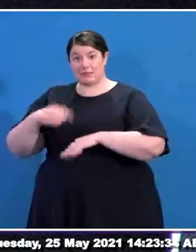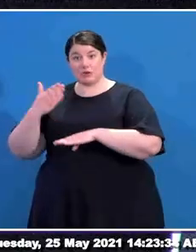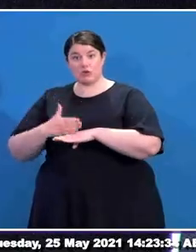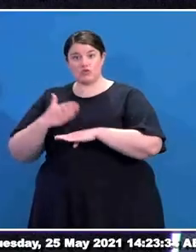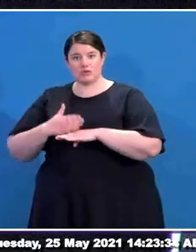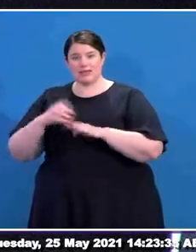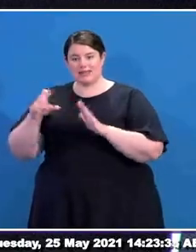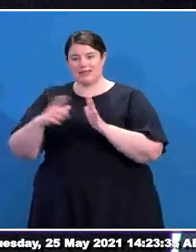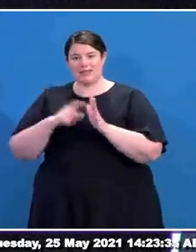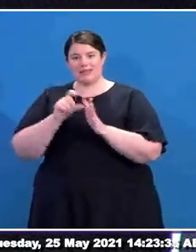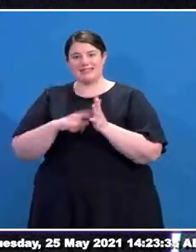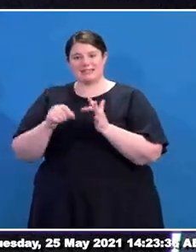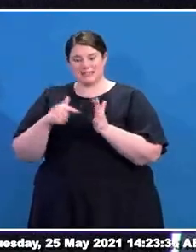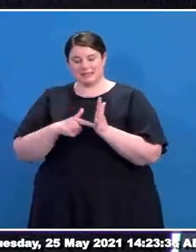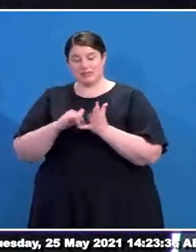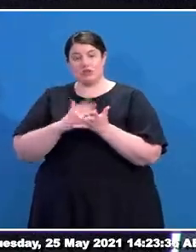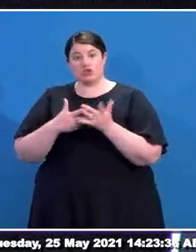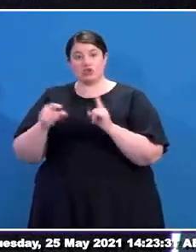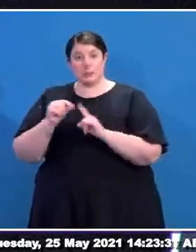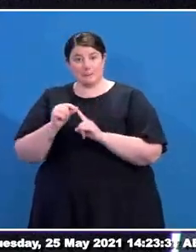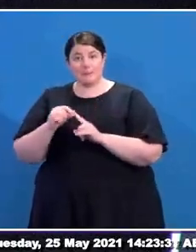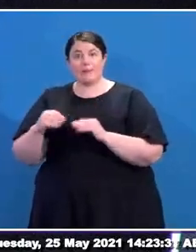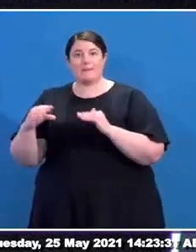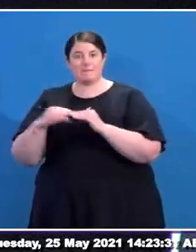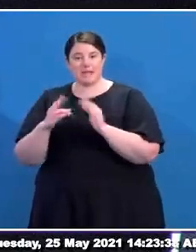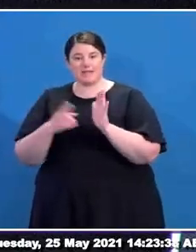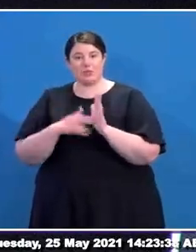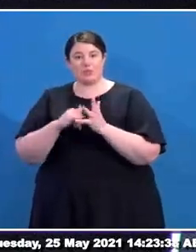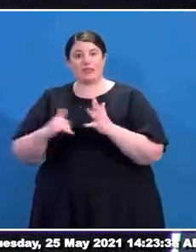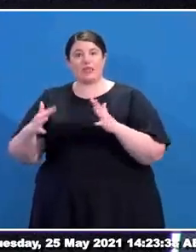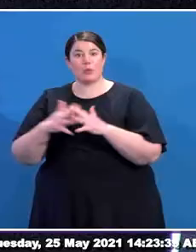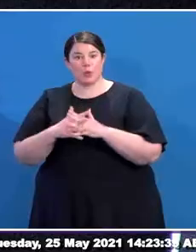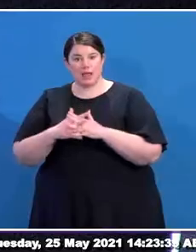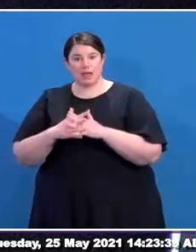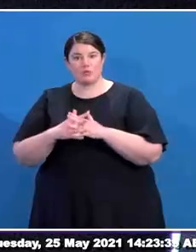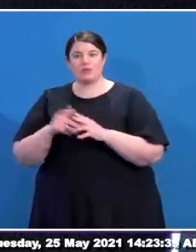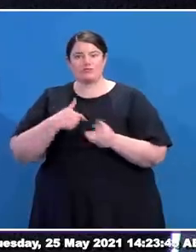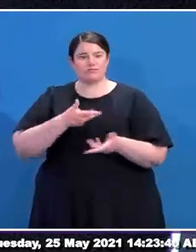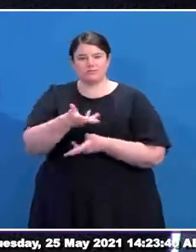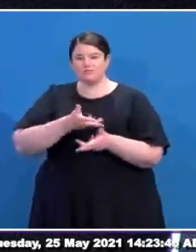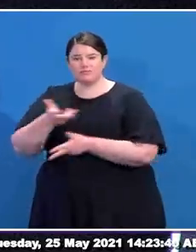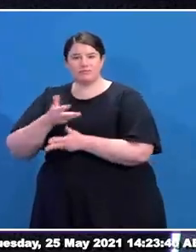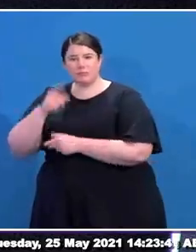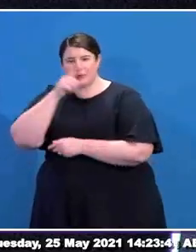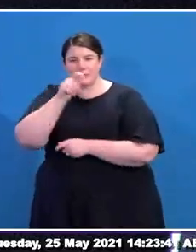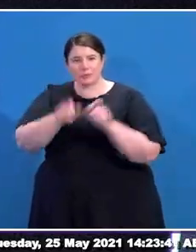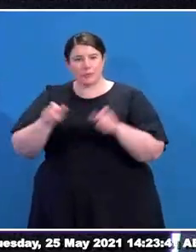with the Bank of New South Wales, studying in personnel administration at the same time as working.